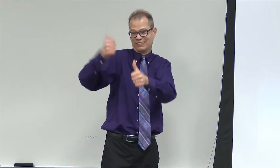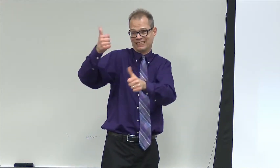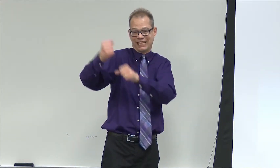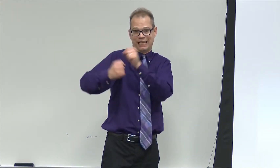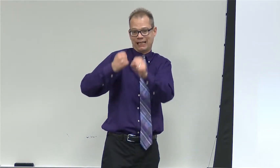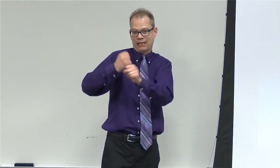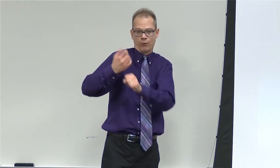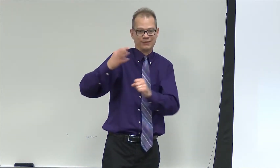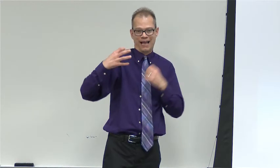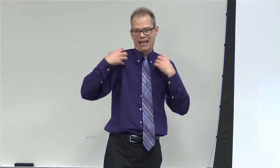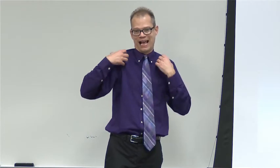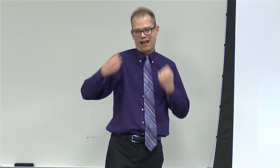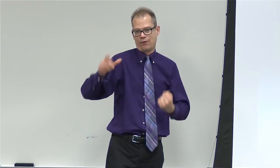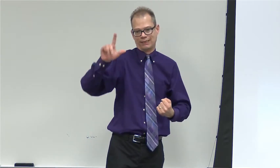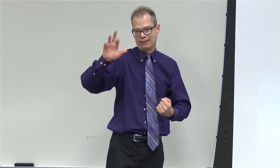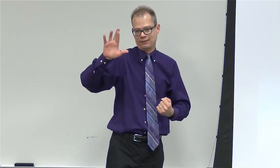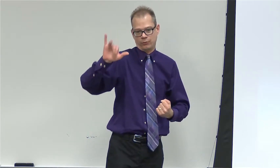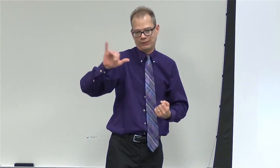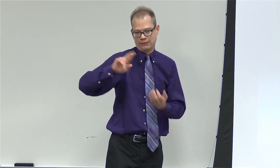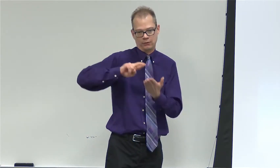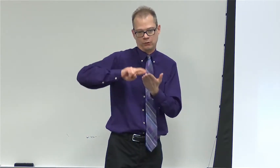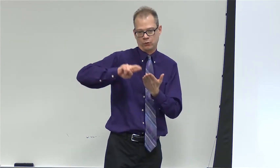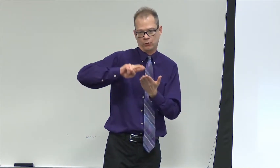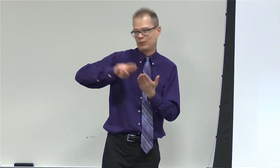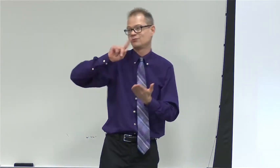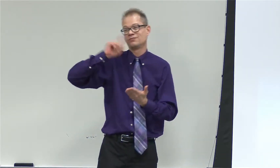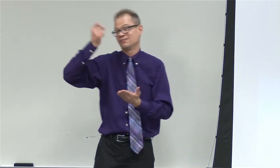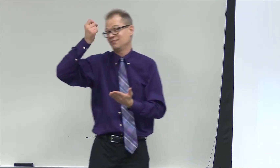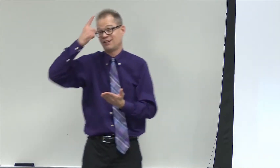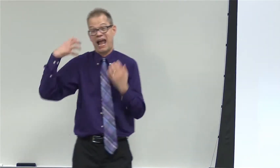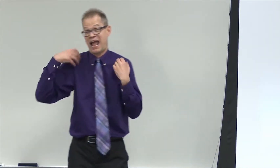The first time in 10 years that we've had any type of deaf health literacy.